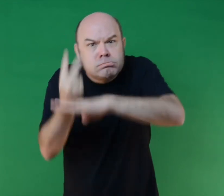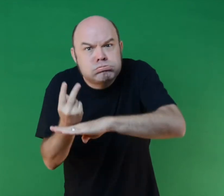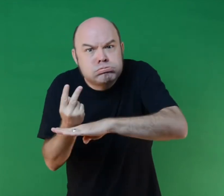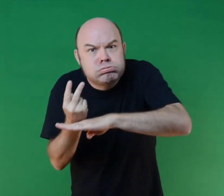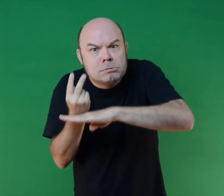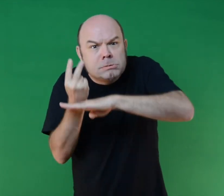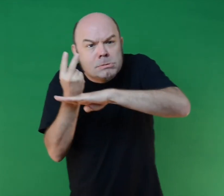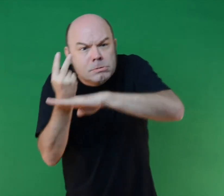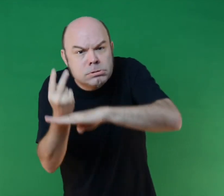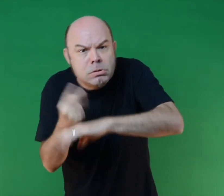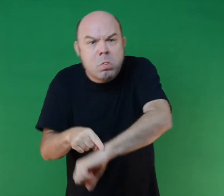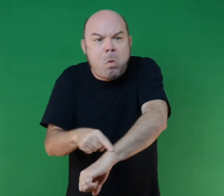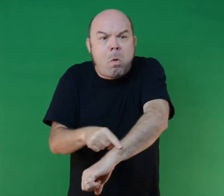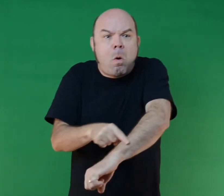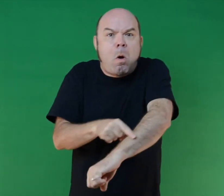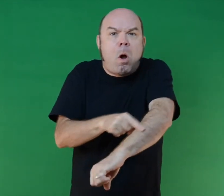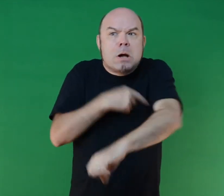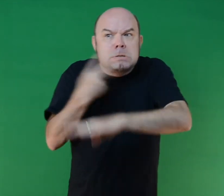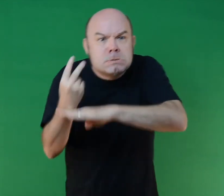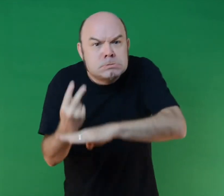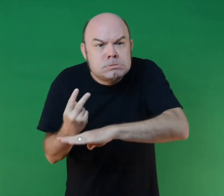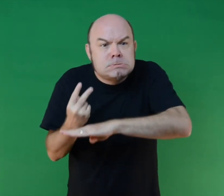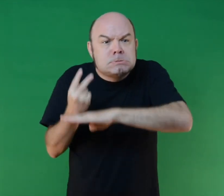Toad stood on his head for a long time.